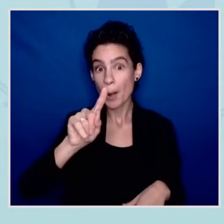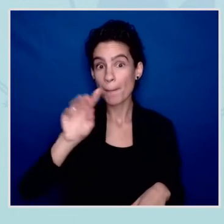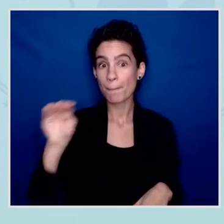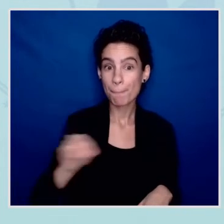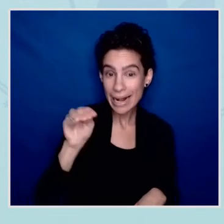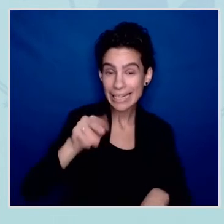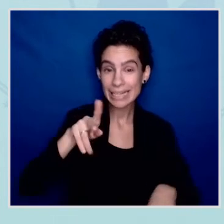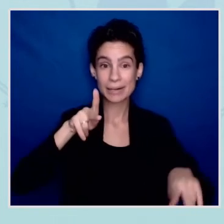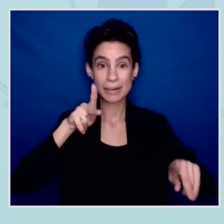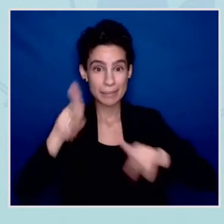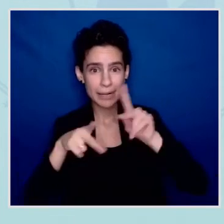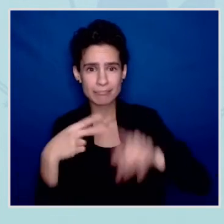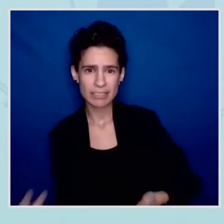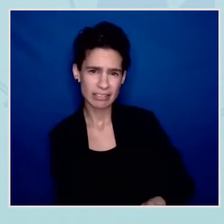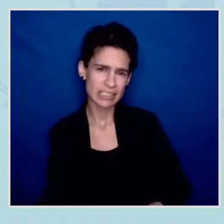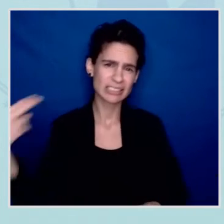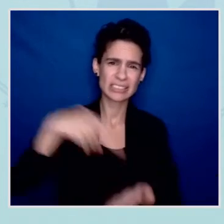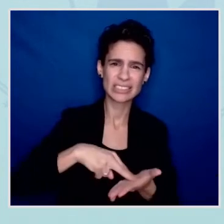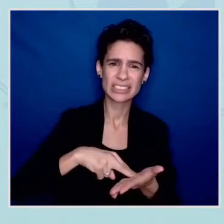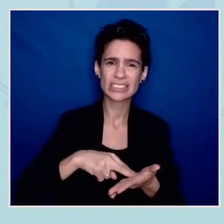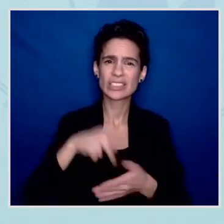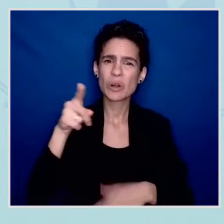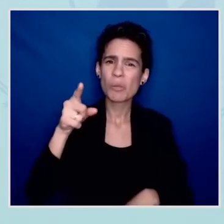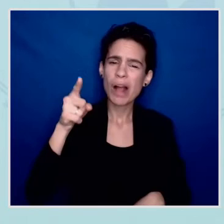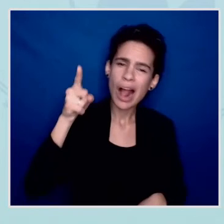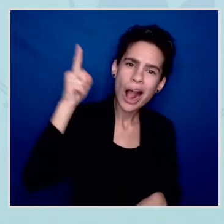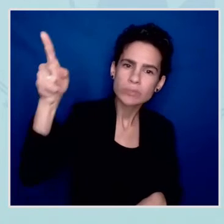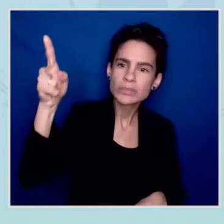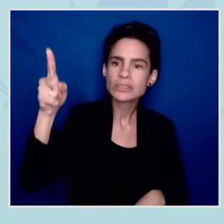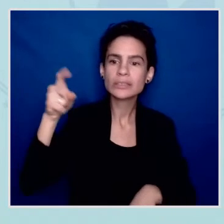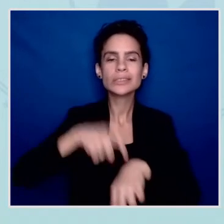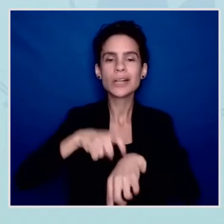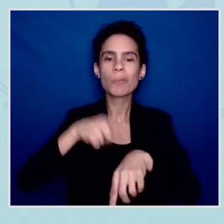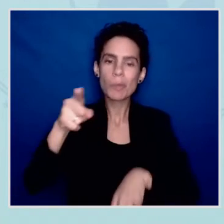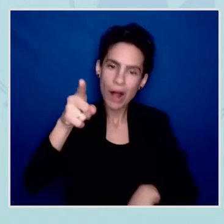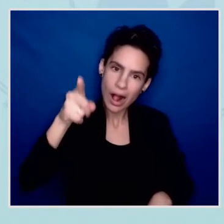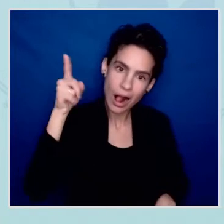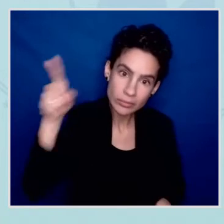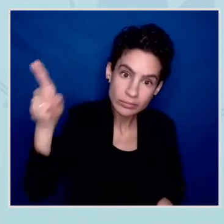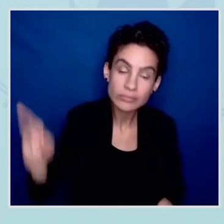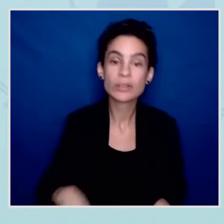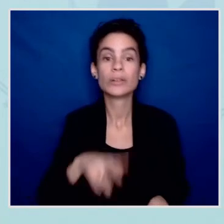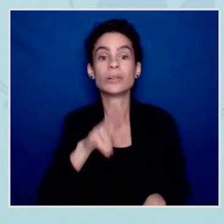WITH 14 DAYS LEFT TO GO, OR 13 DAYS LEFT TO GO?